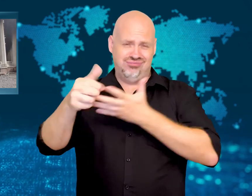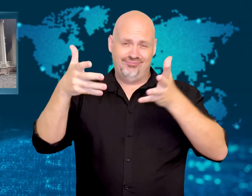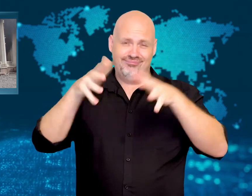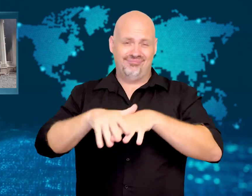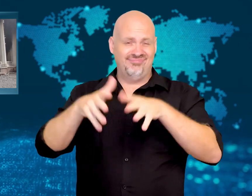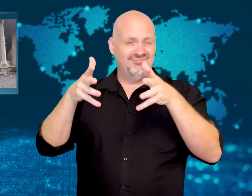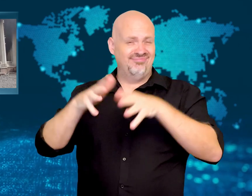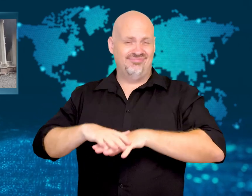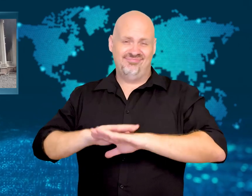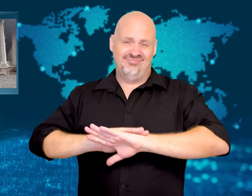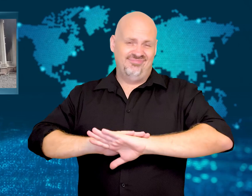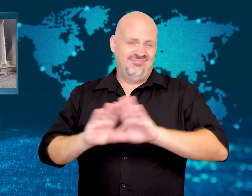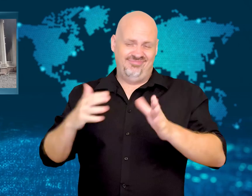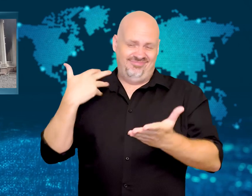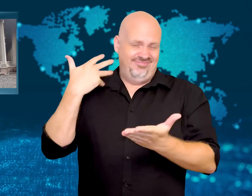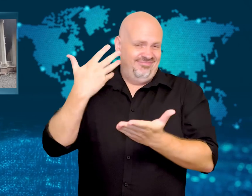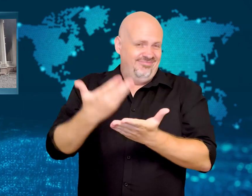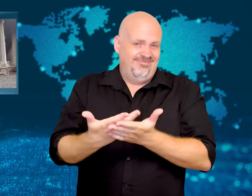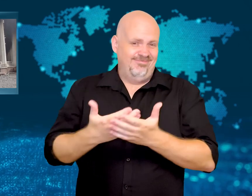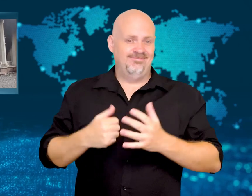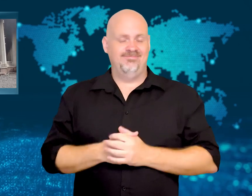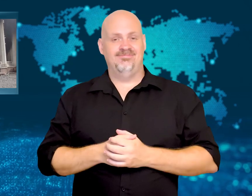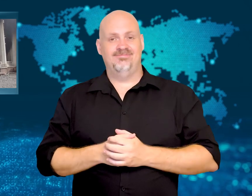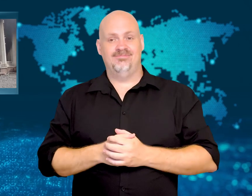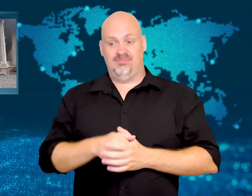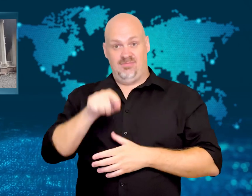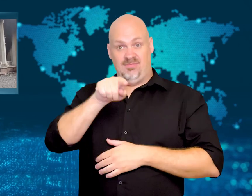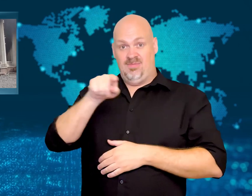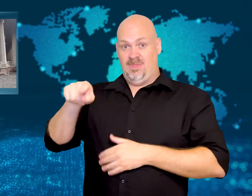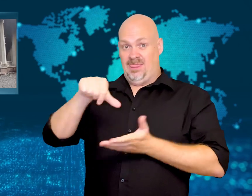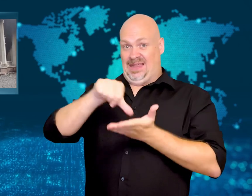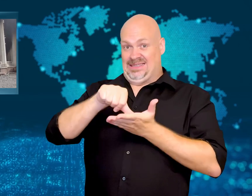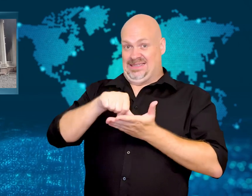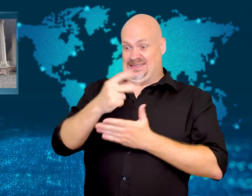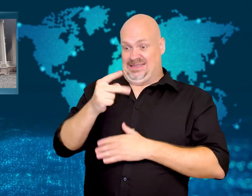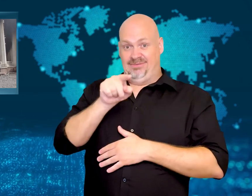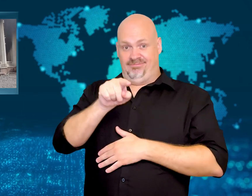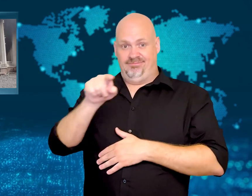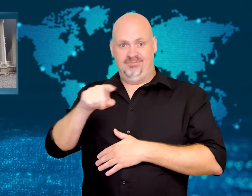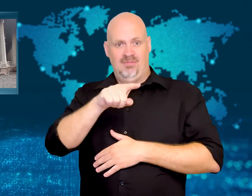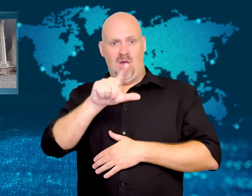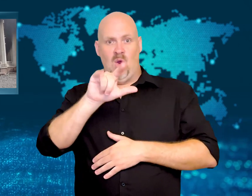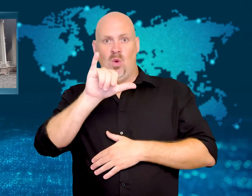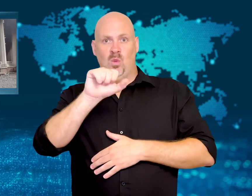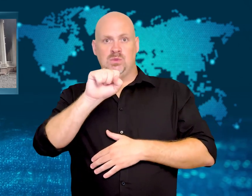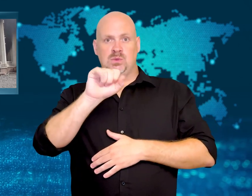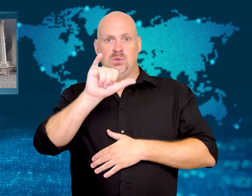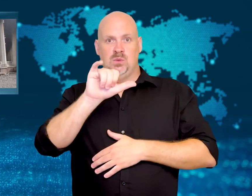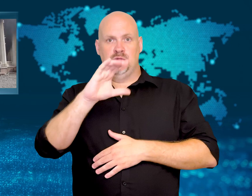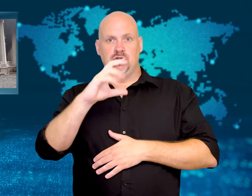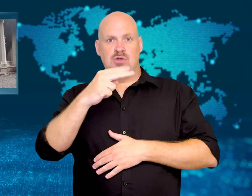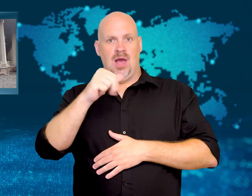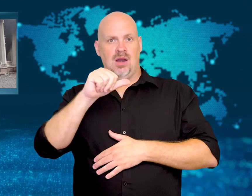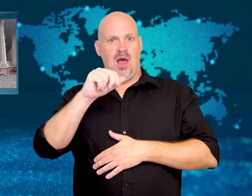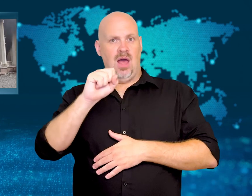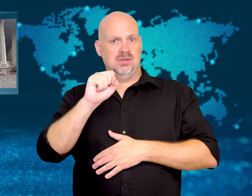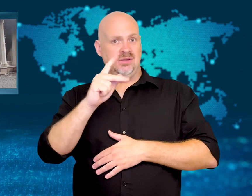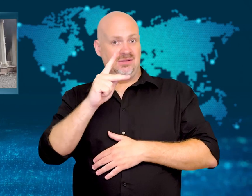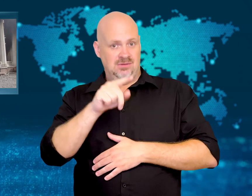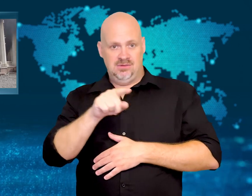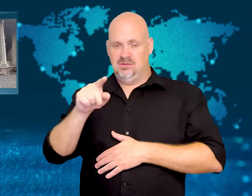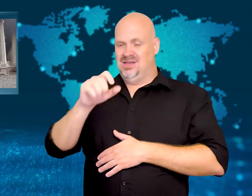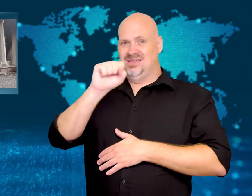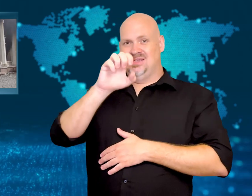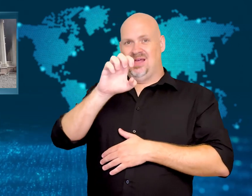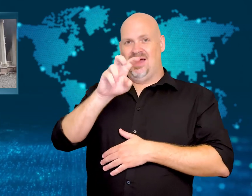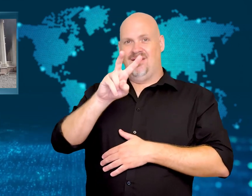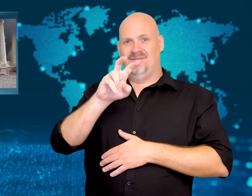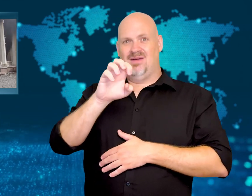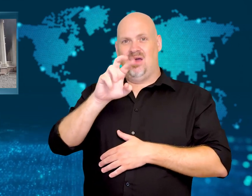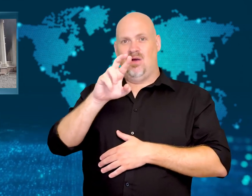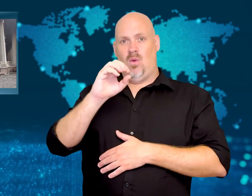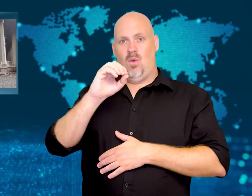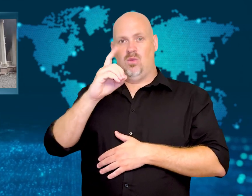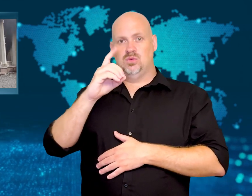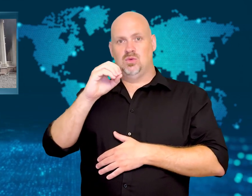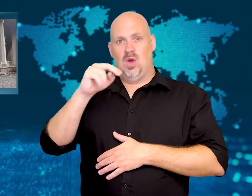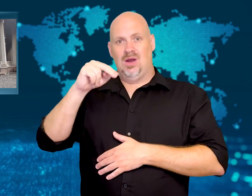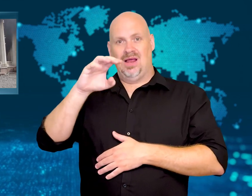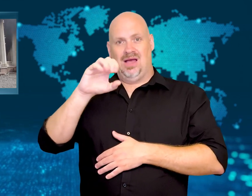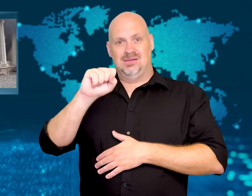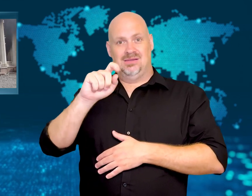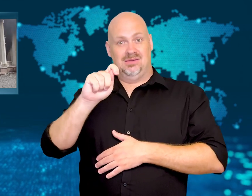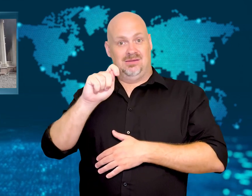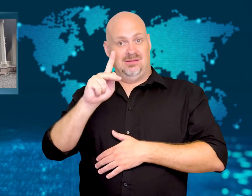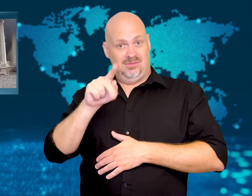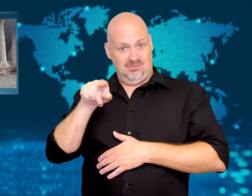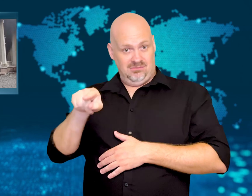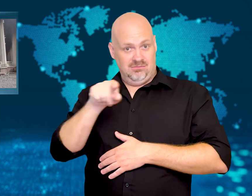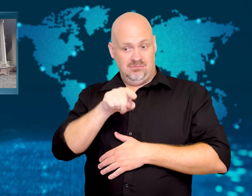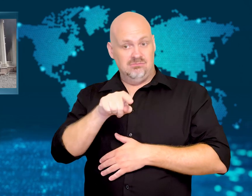If those cities, Lysychansk and Severodonetsk, surrender then